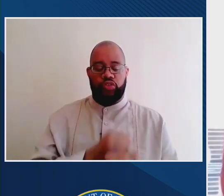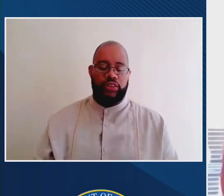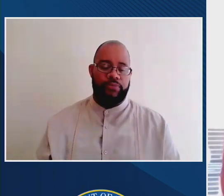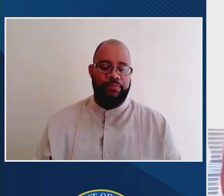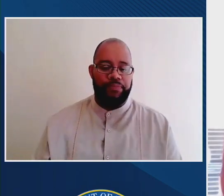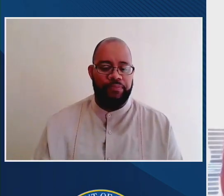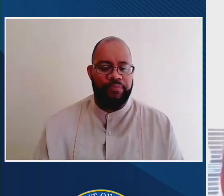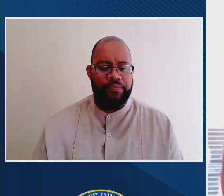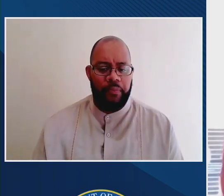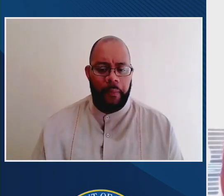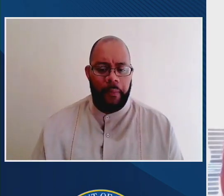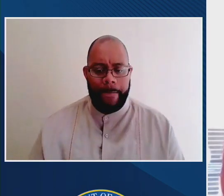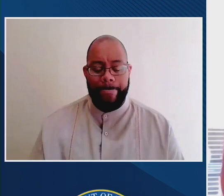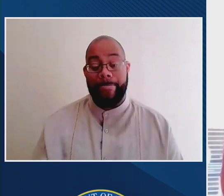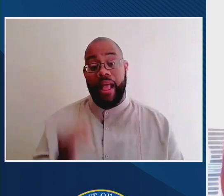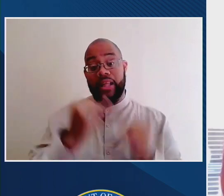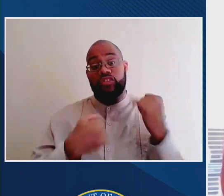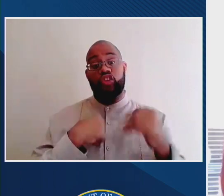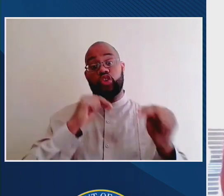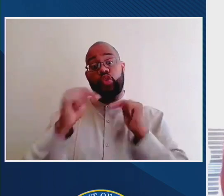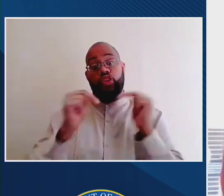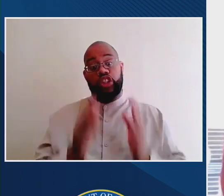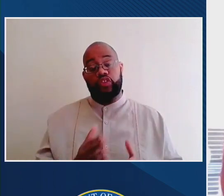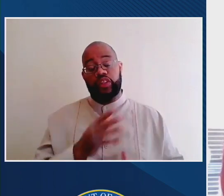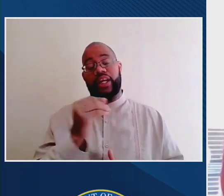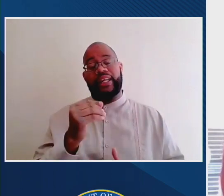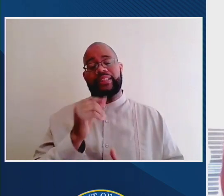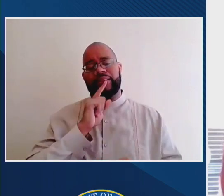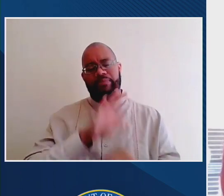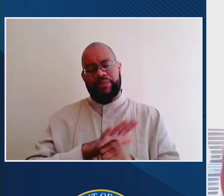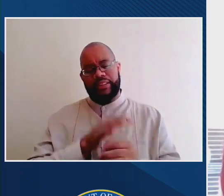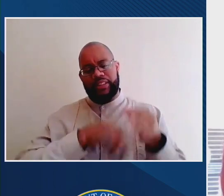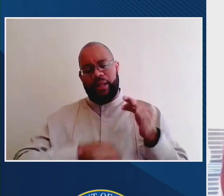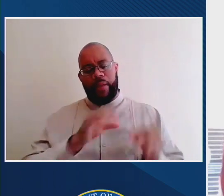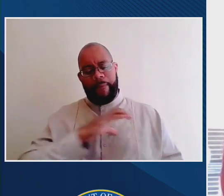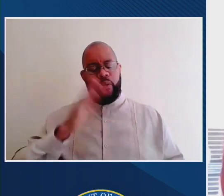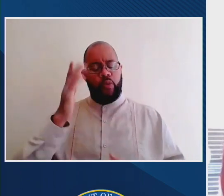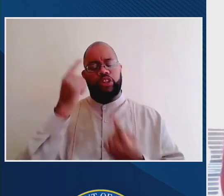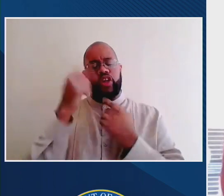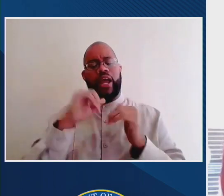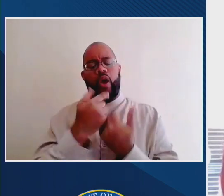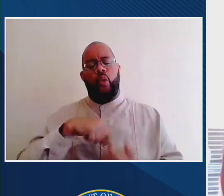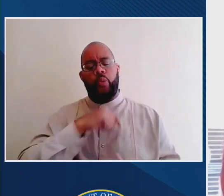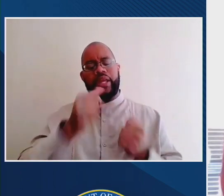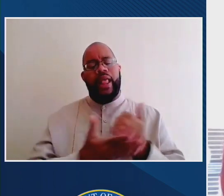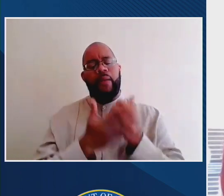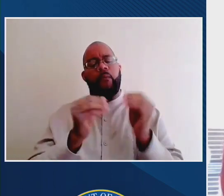Finally, our negotiators and a dedicated subcommittee will consider how we can help more students benefit from the Trio